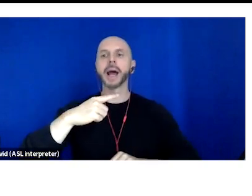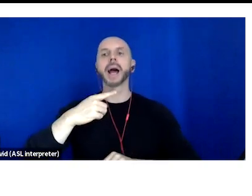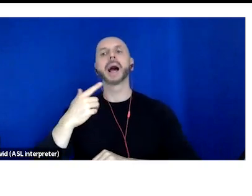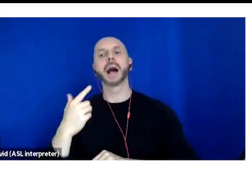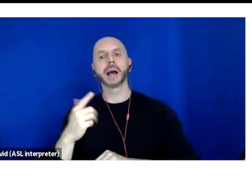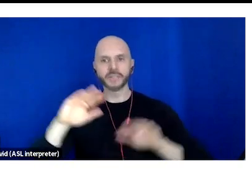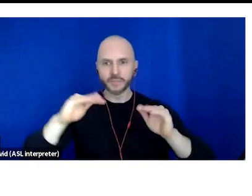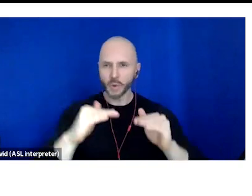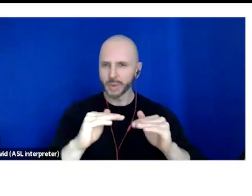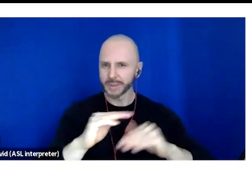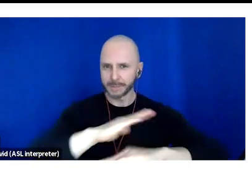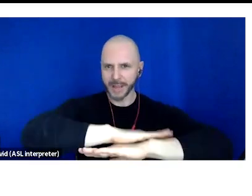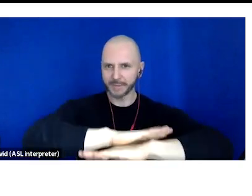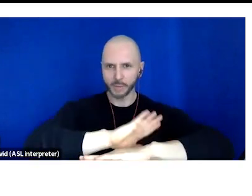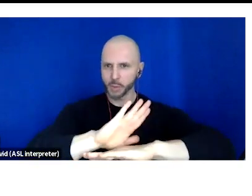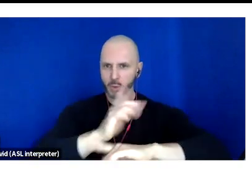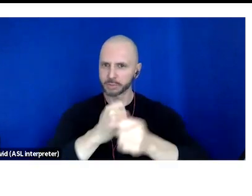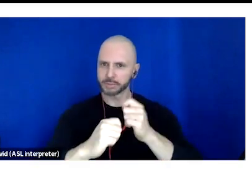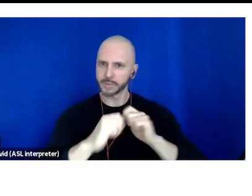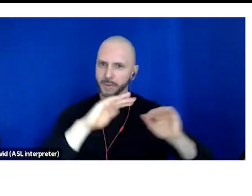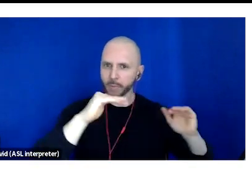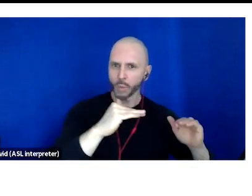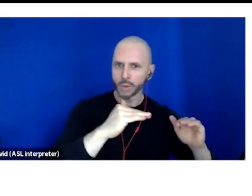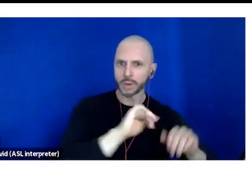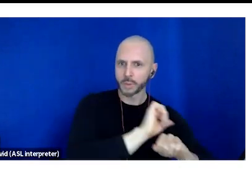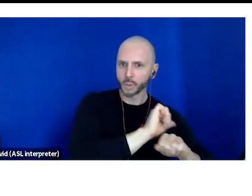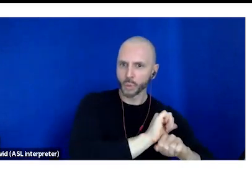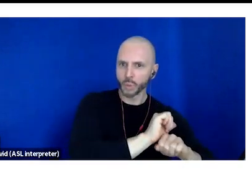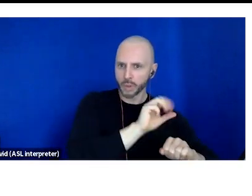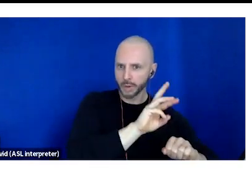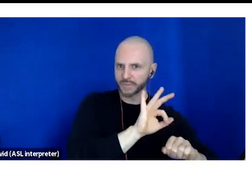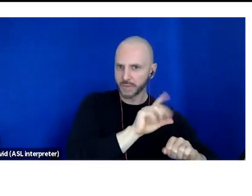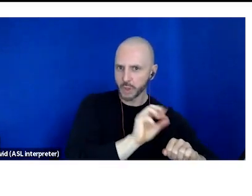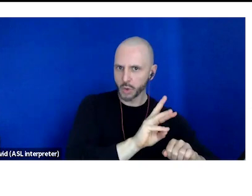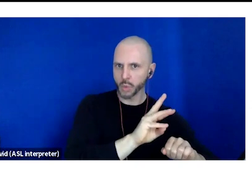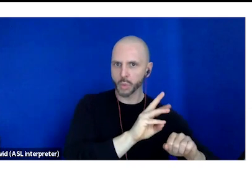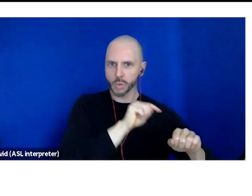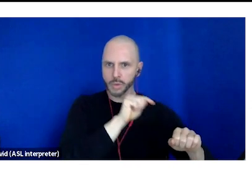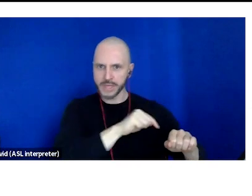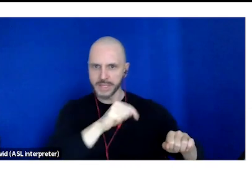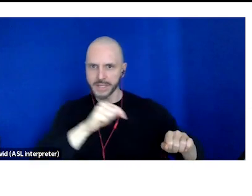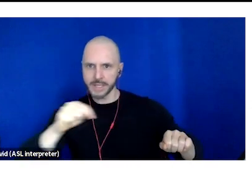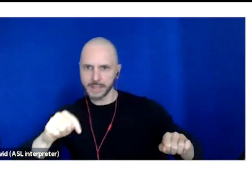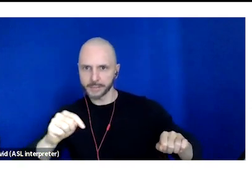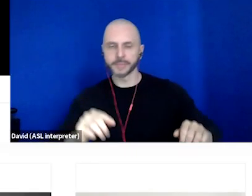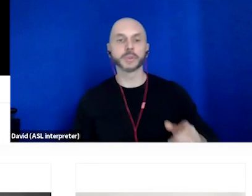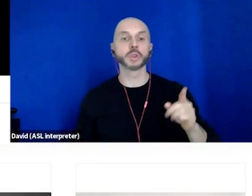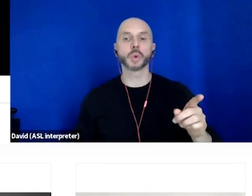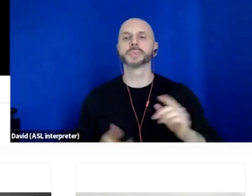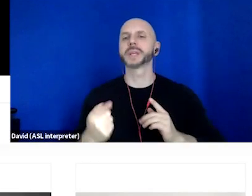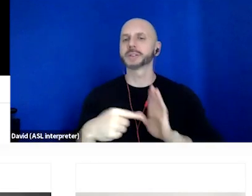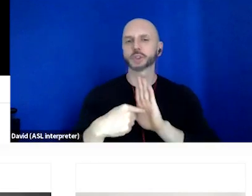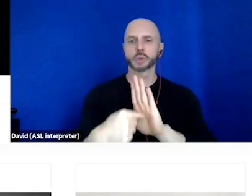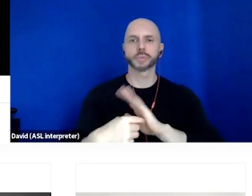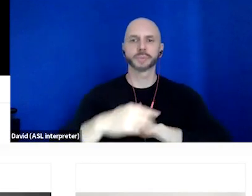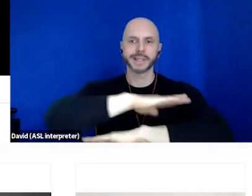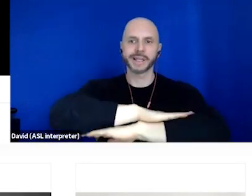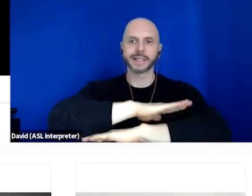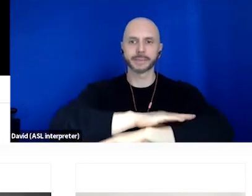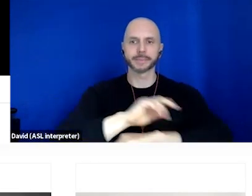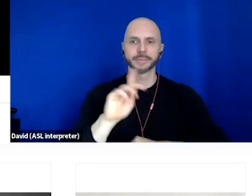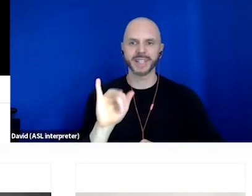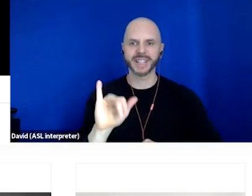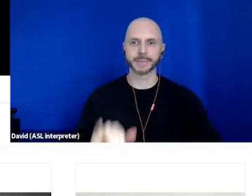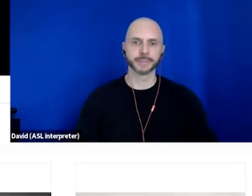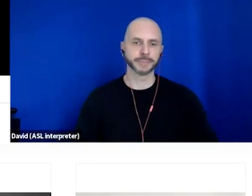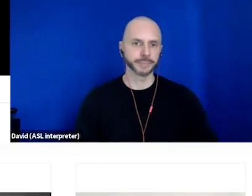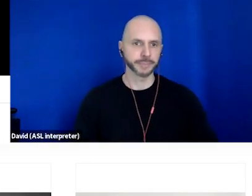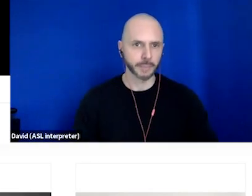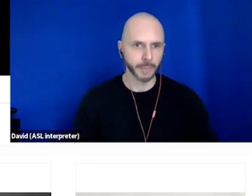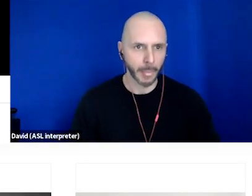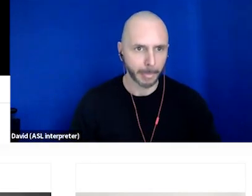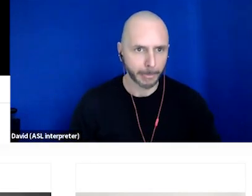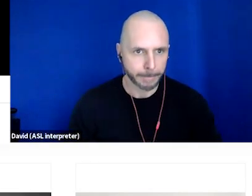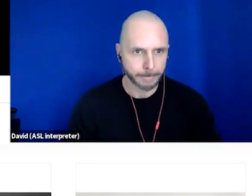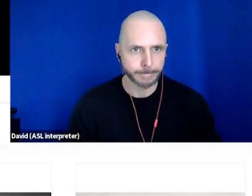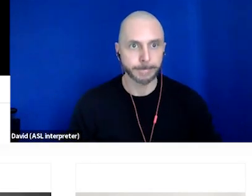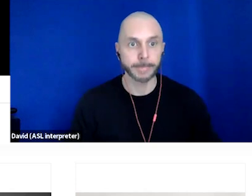Okay, I'm jumping over to the Ketty platform. Over here, I'm on the dashboard of the platform,